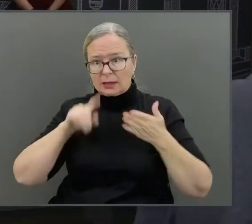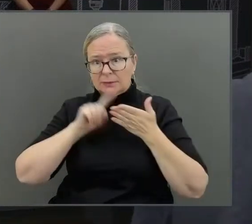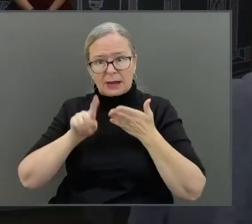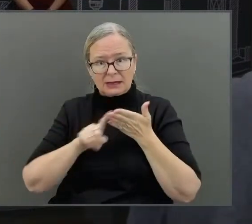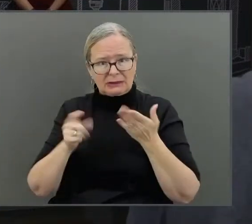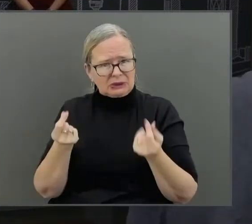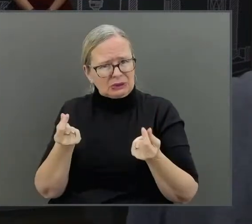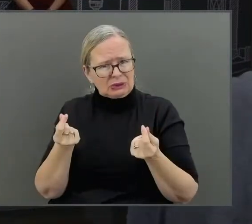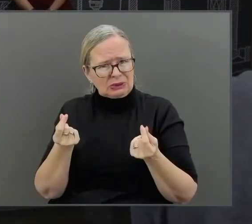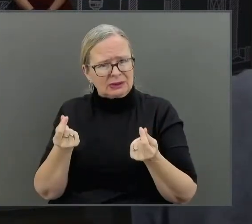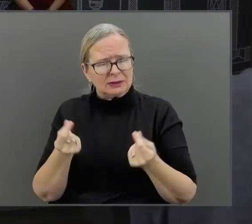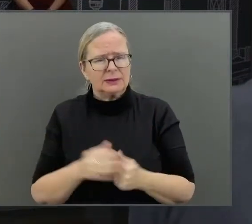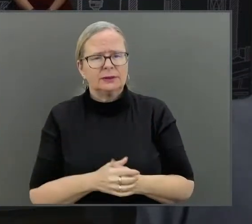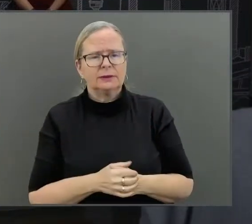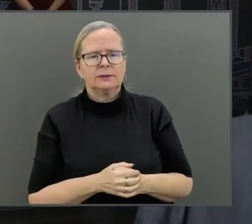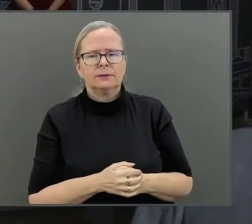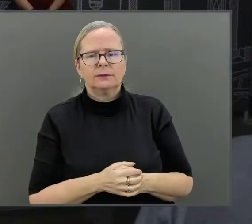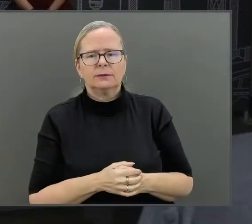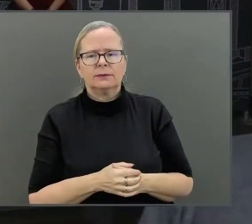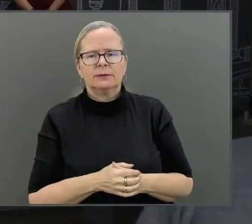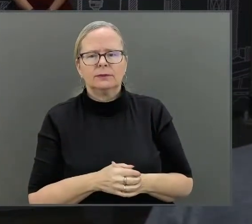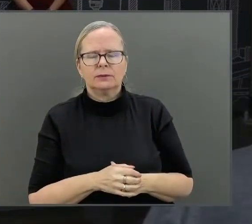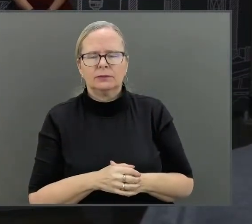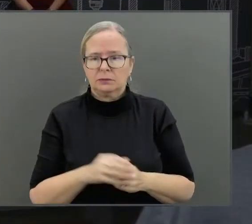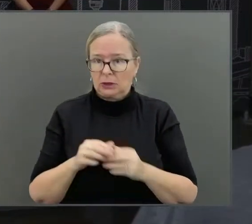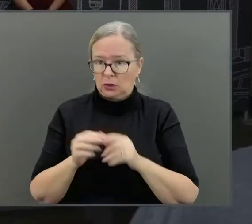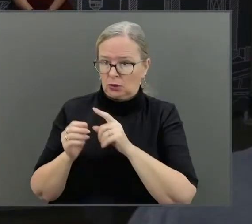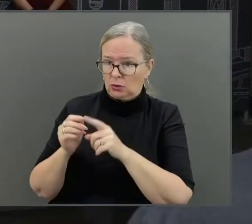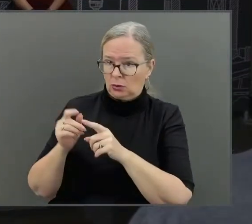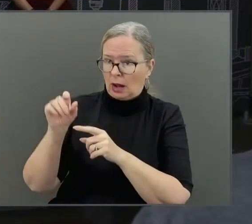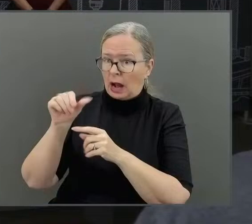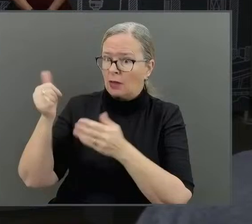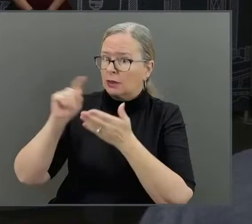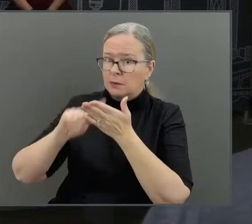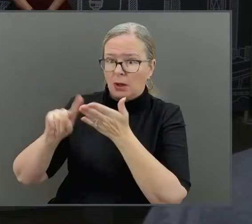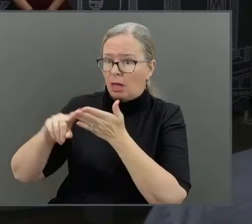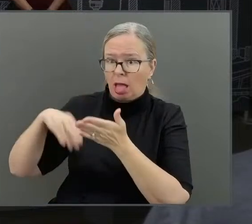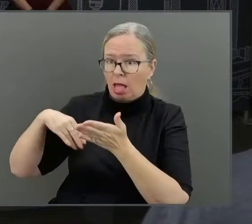and condition of that remaining section of pipe uh that maybe hasn't been looked at by that